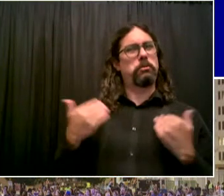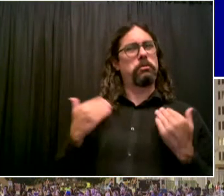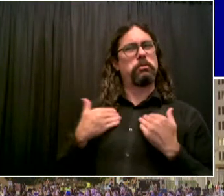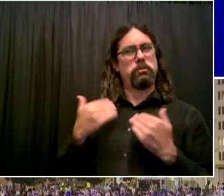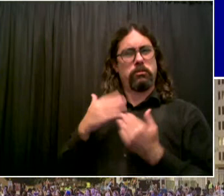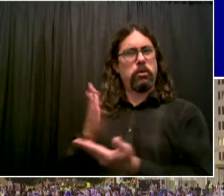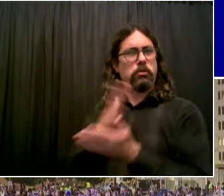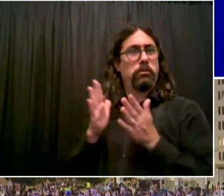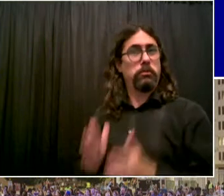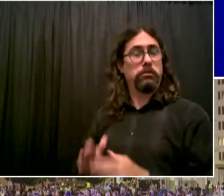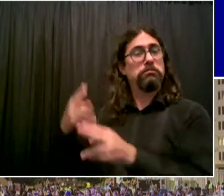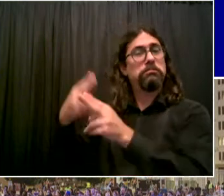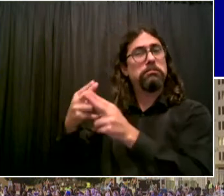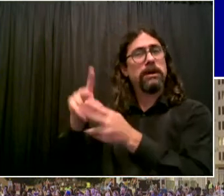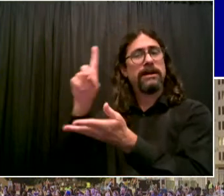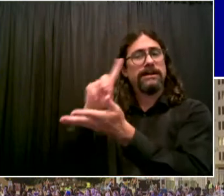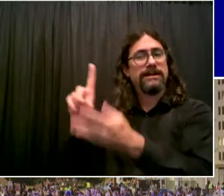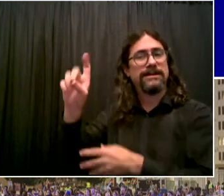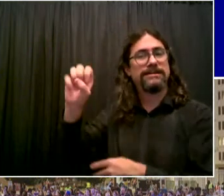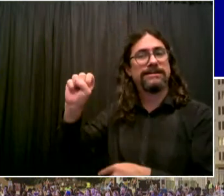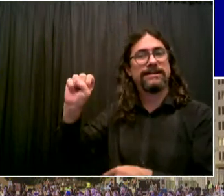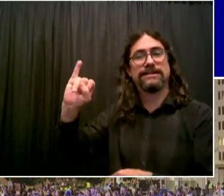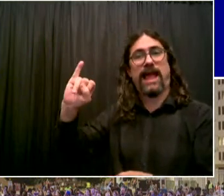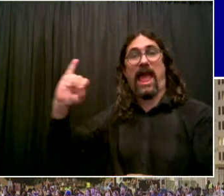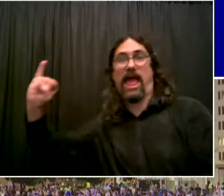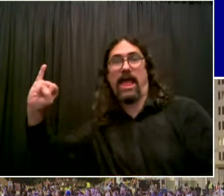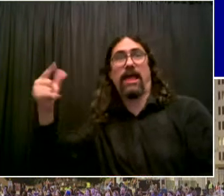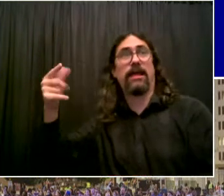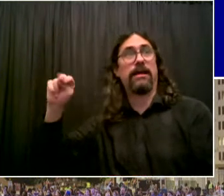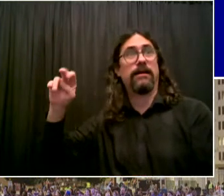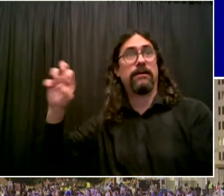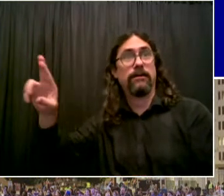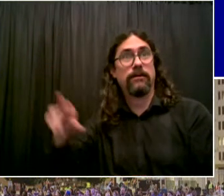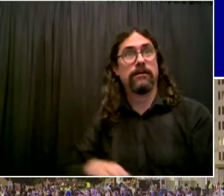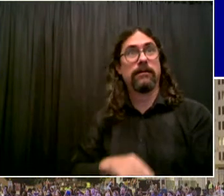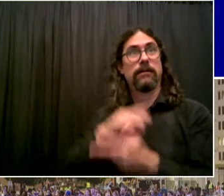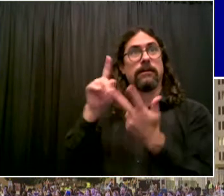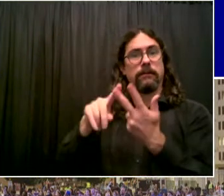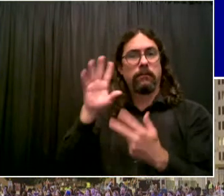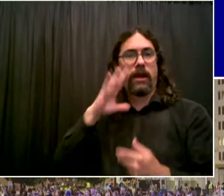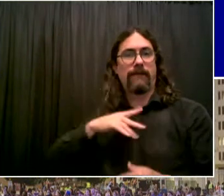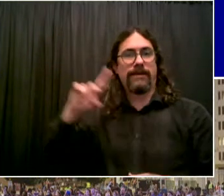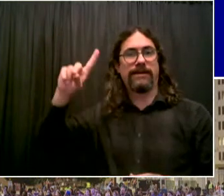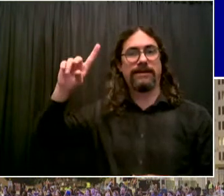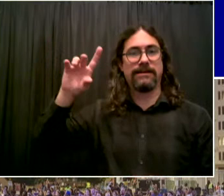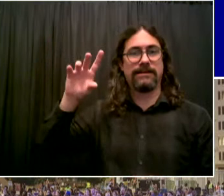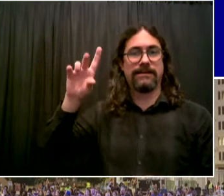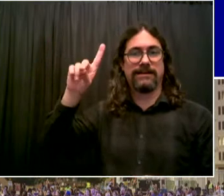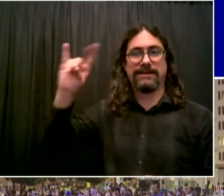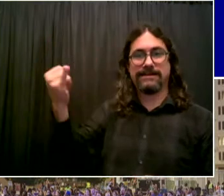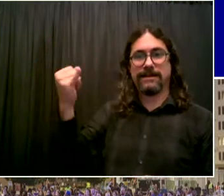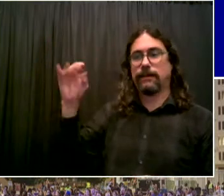THAT JUST BROKE ENORMOUS RECORDS , CNC MUSIC